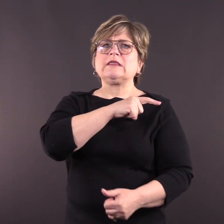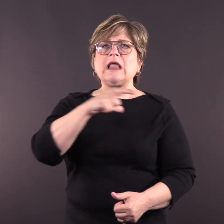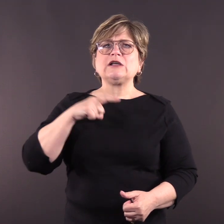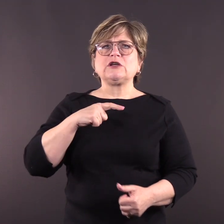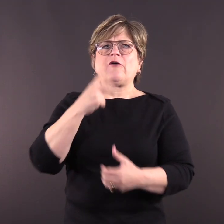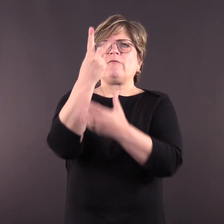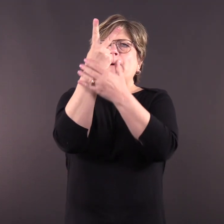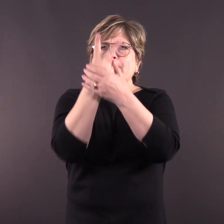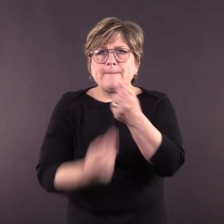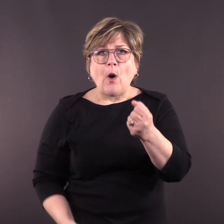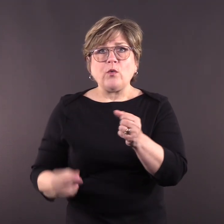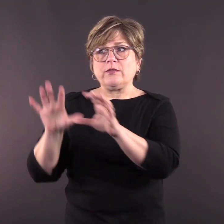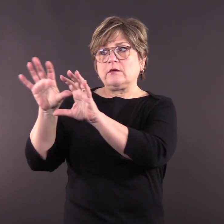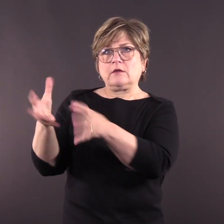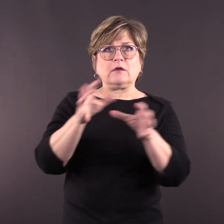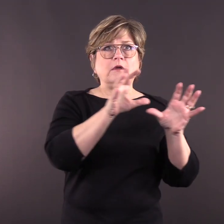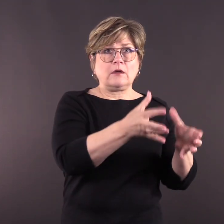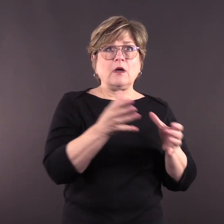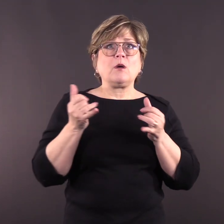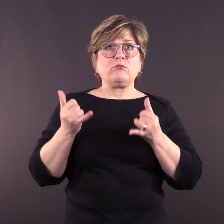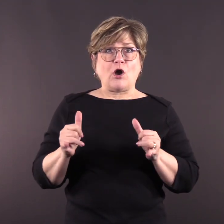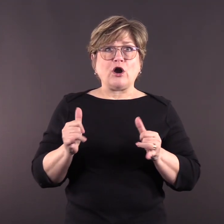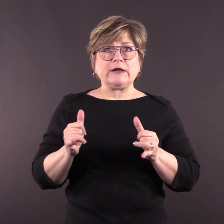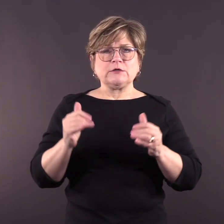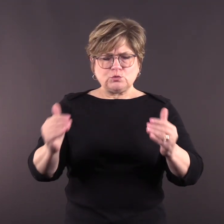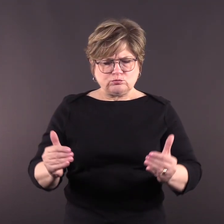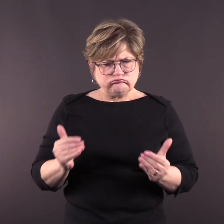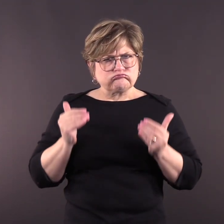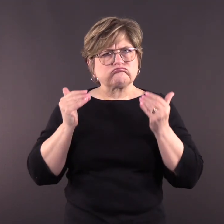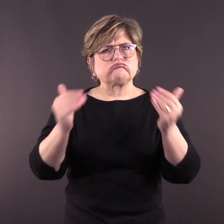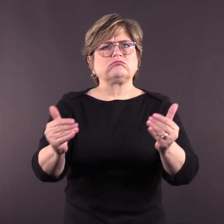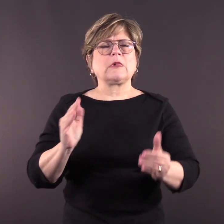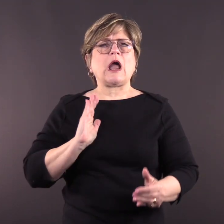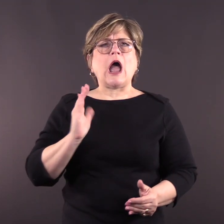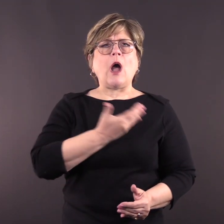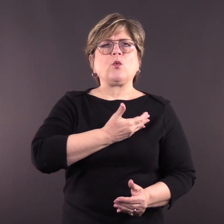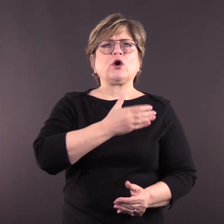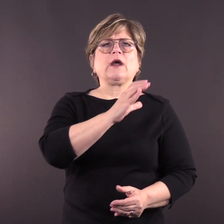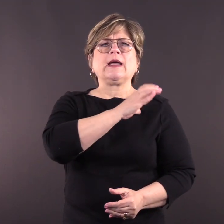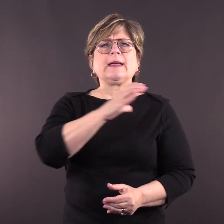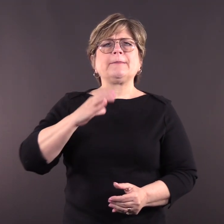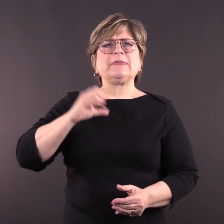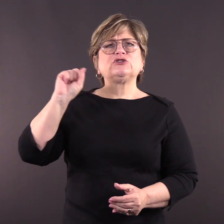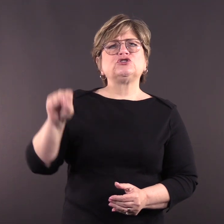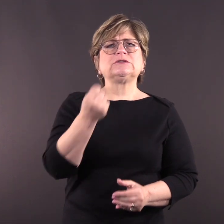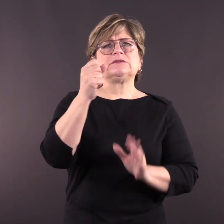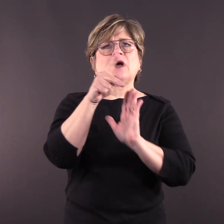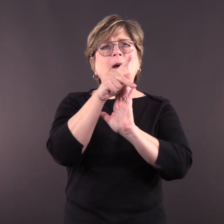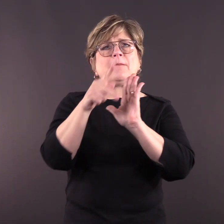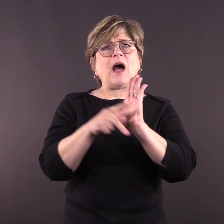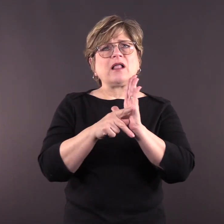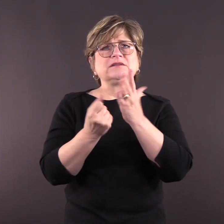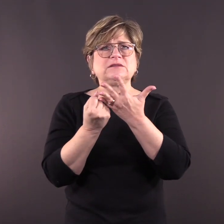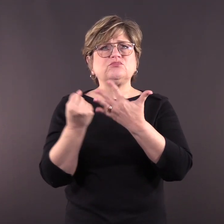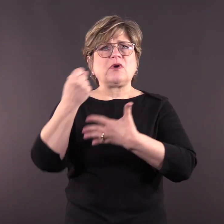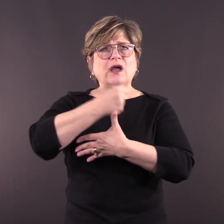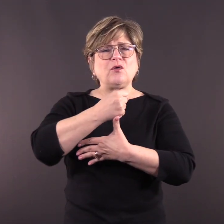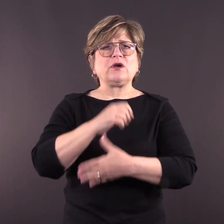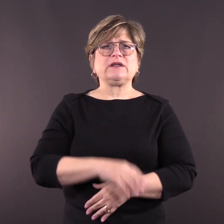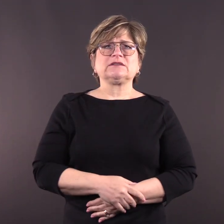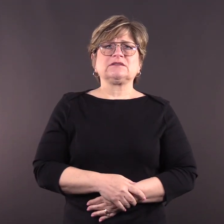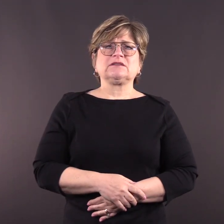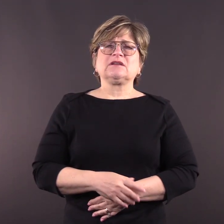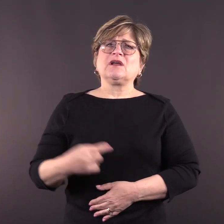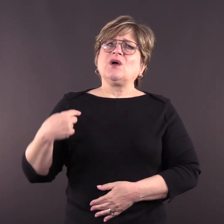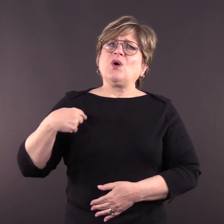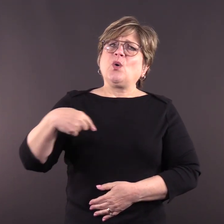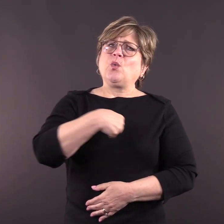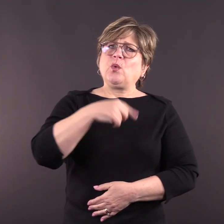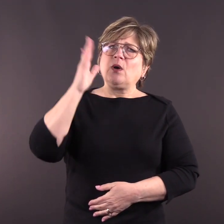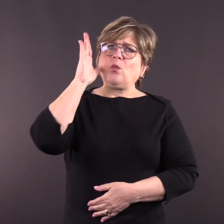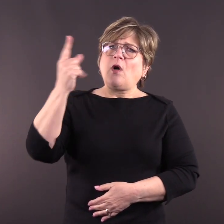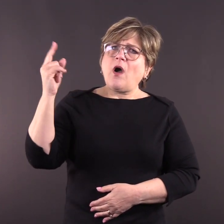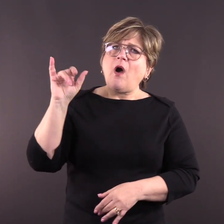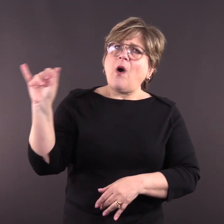We will work with legislators from both parties to move forward the Commission’s policy priorities.